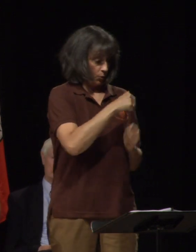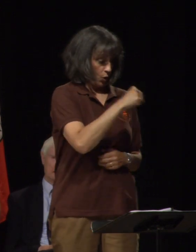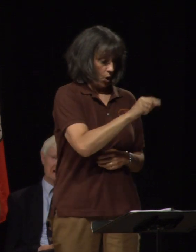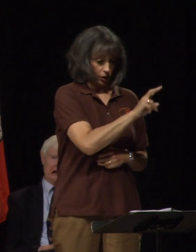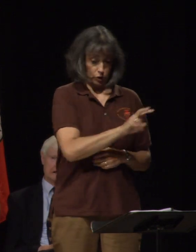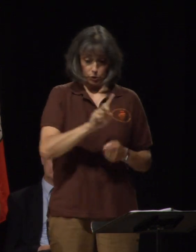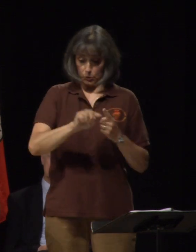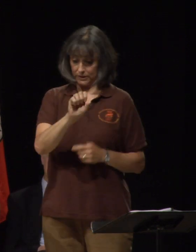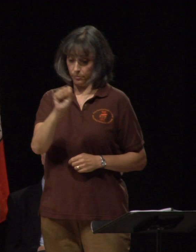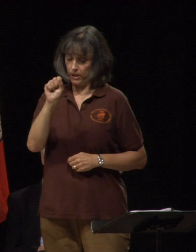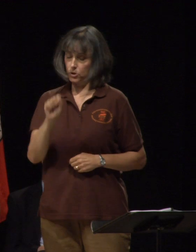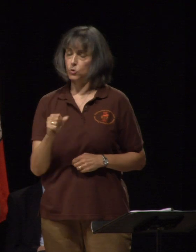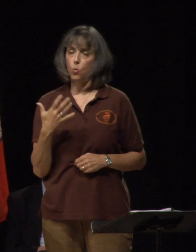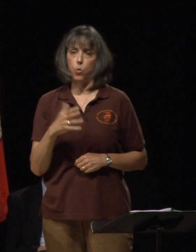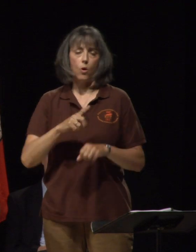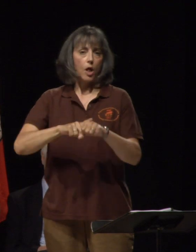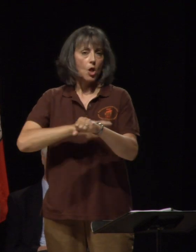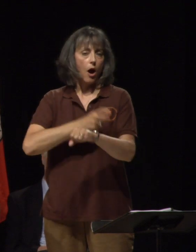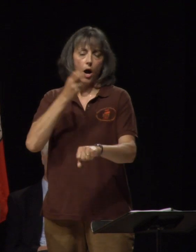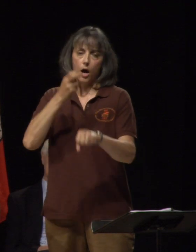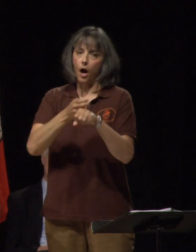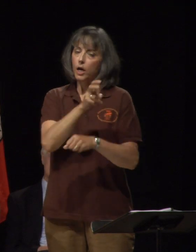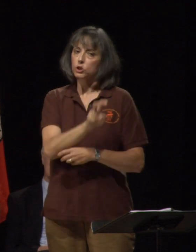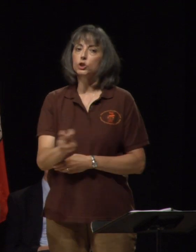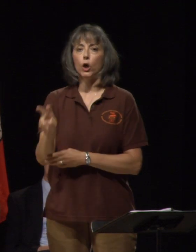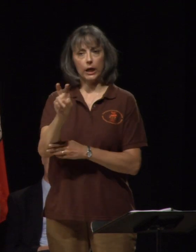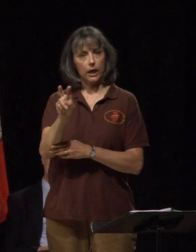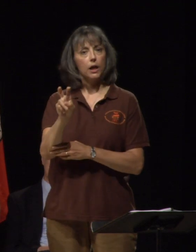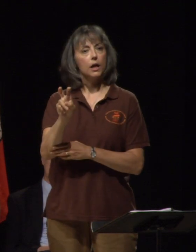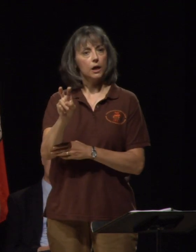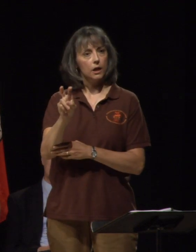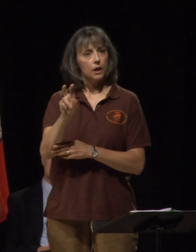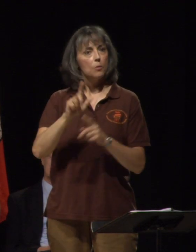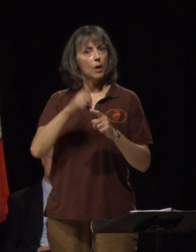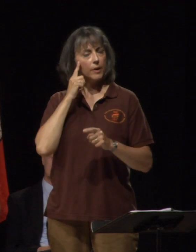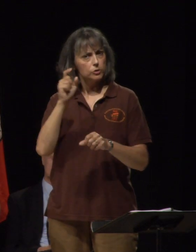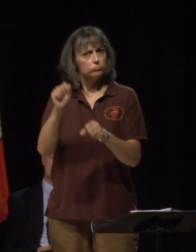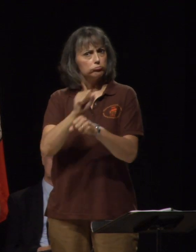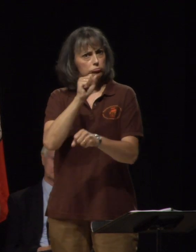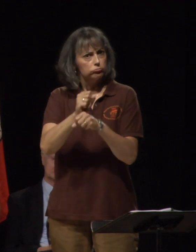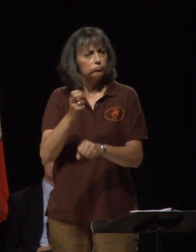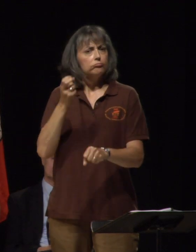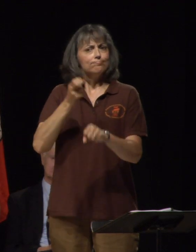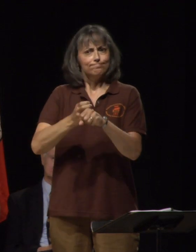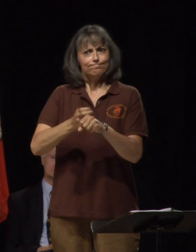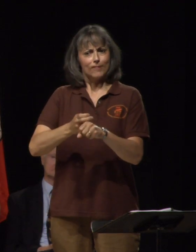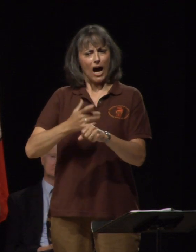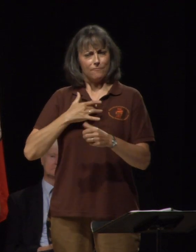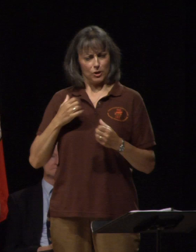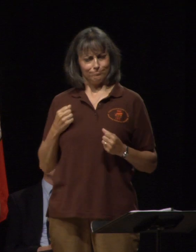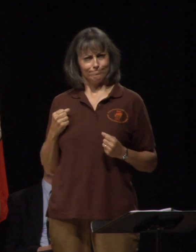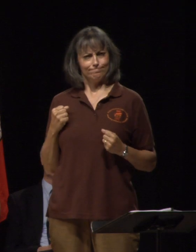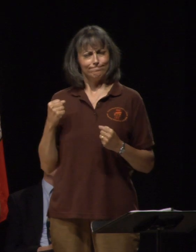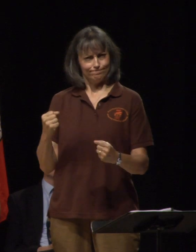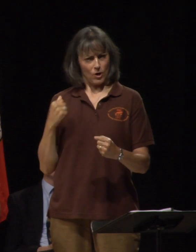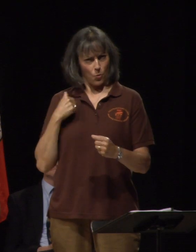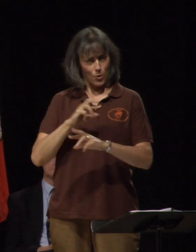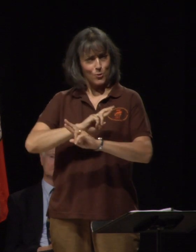EFFORTS, I AM FULLY CONFIDENT THAT WE ARE READY AND I AM FILLED WITH EXCITEMENT TO TAKE